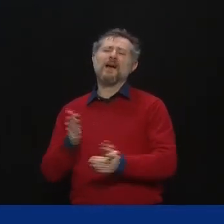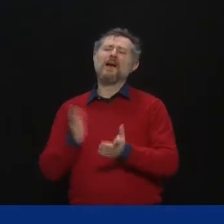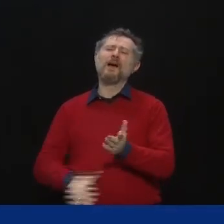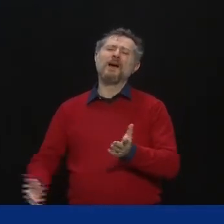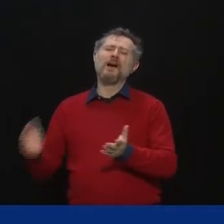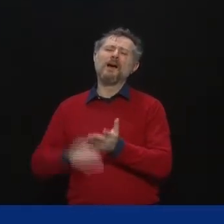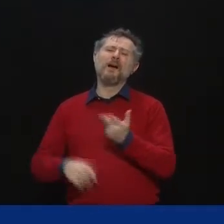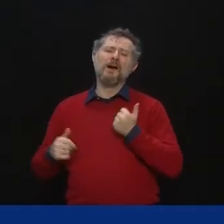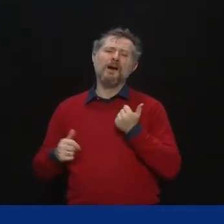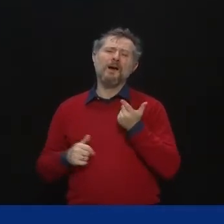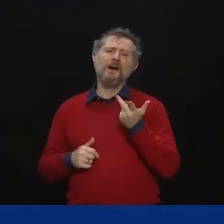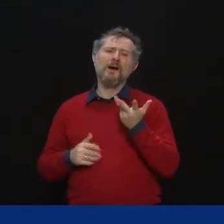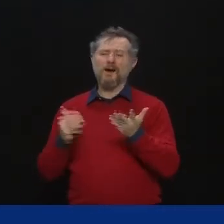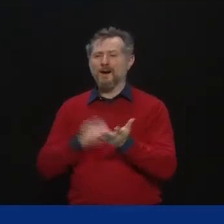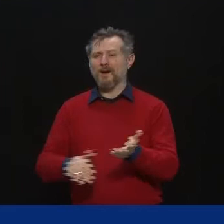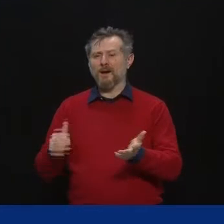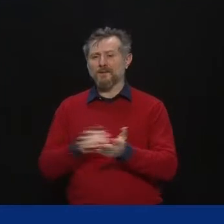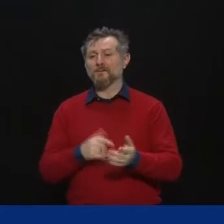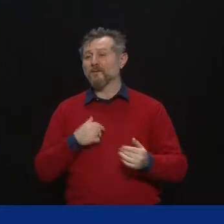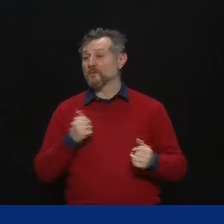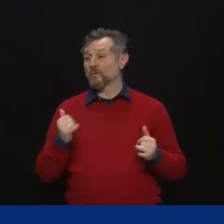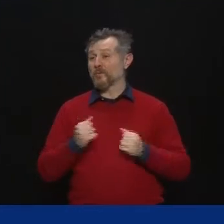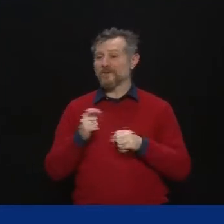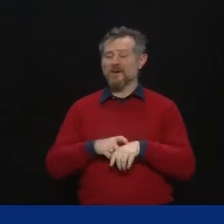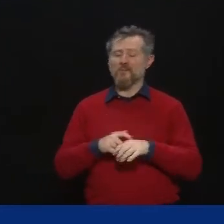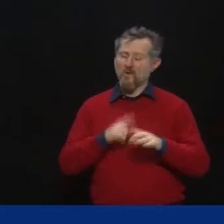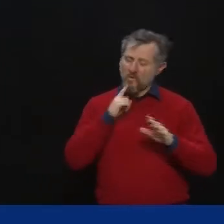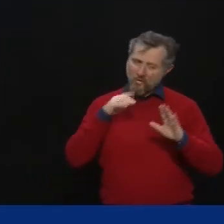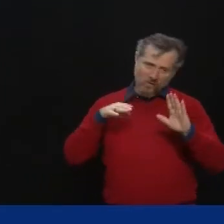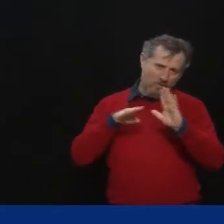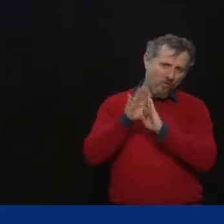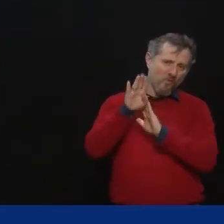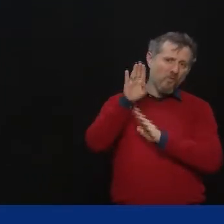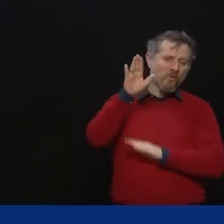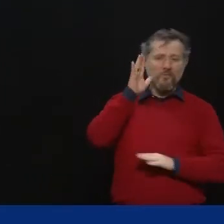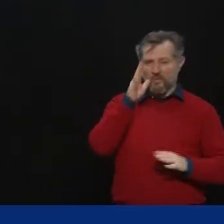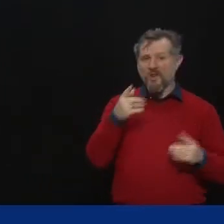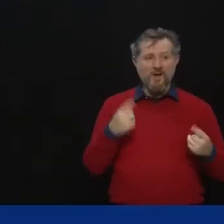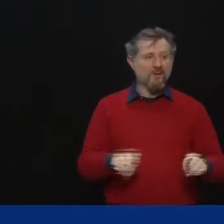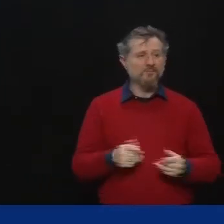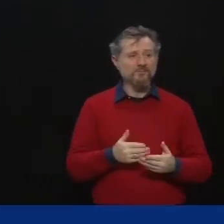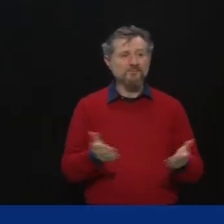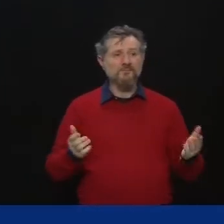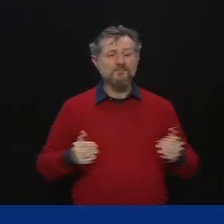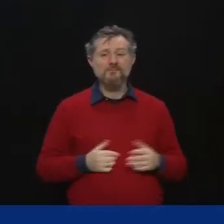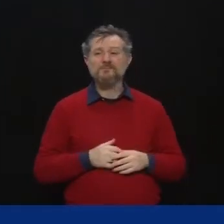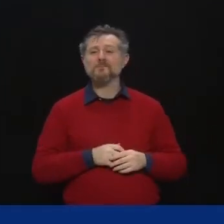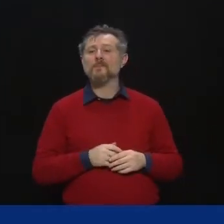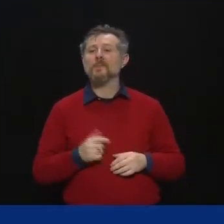YOU MAY BE HEARING FROM DR. BASSETT AND THE REMINDERS ARE GOING OUT THIS WEEK.